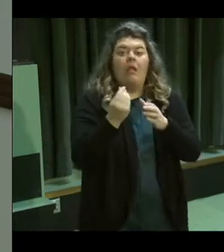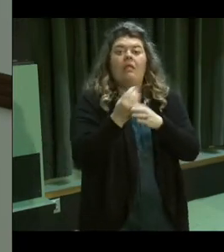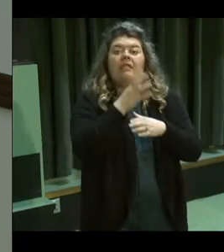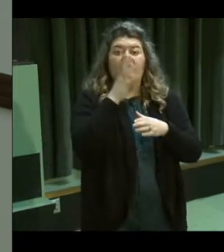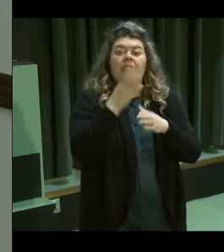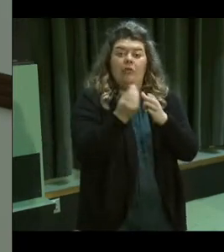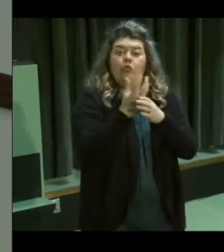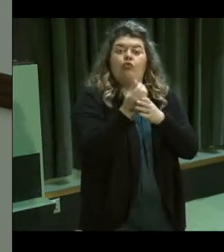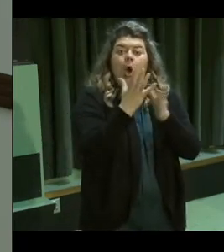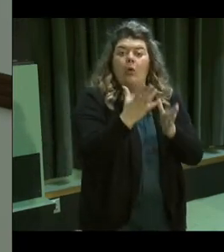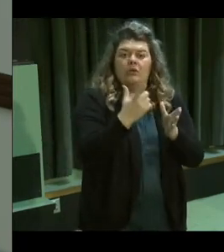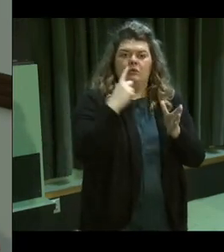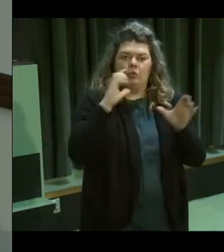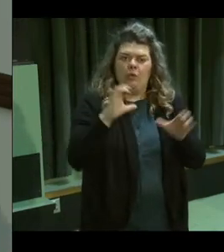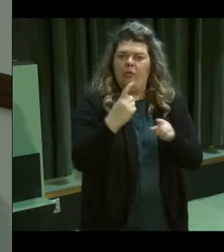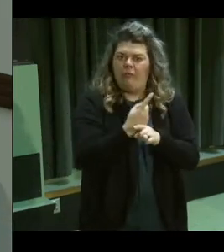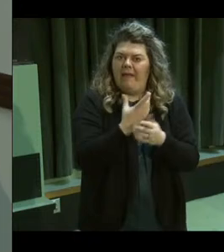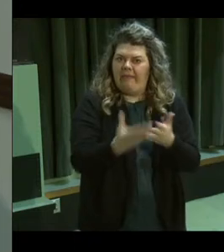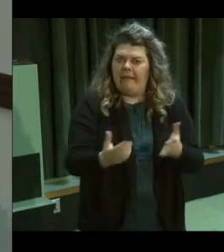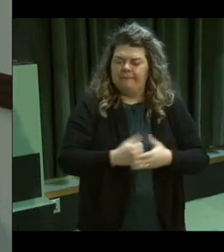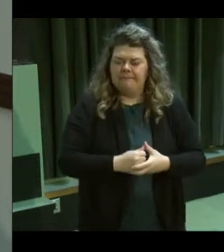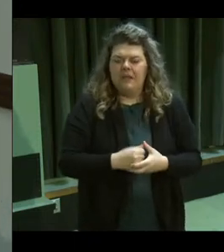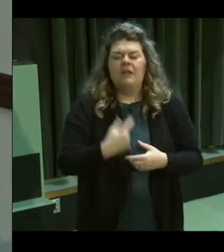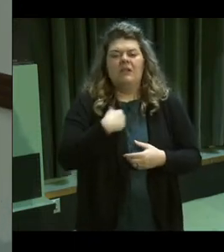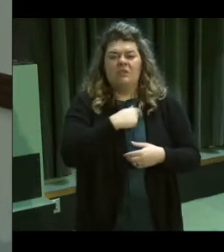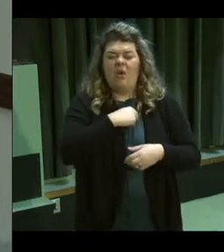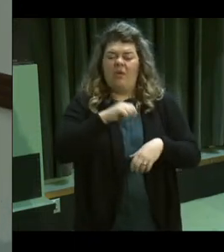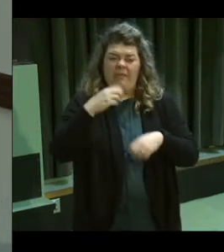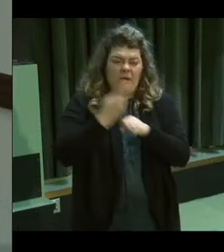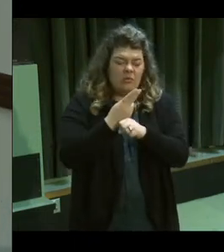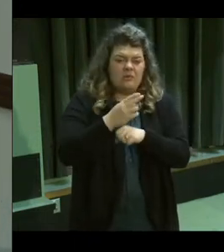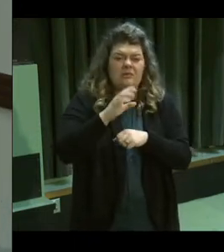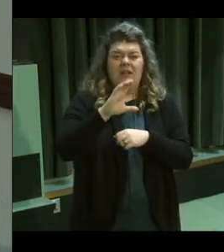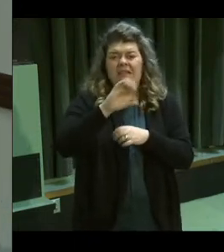the right thing. So they built